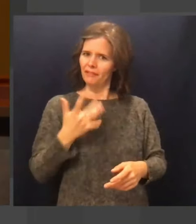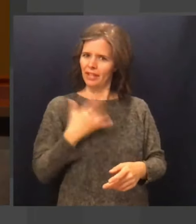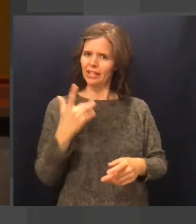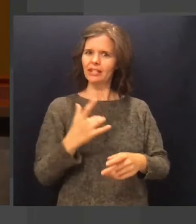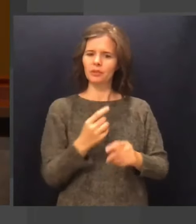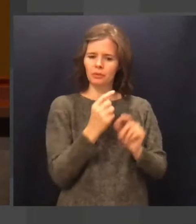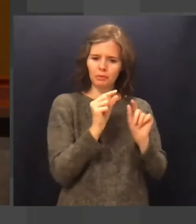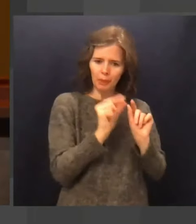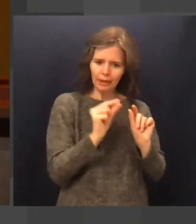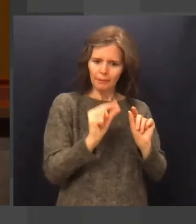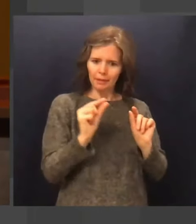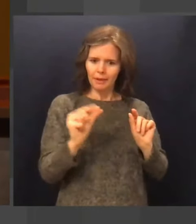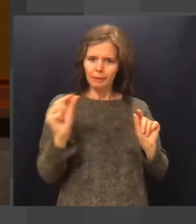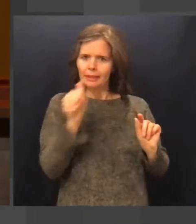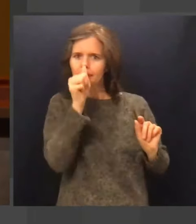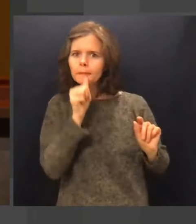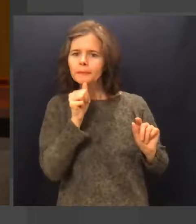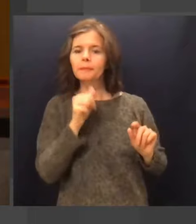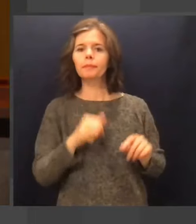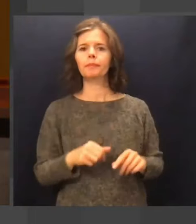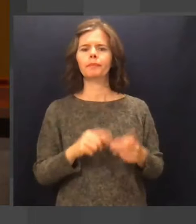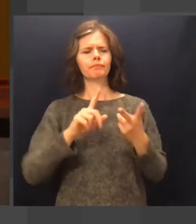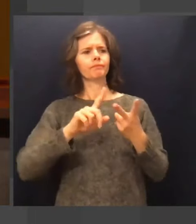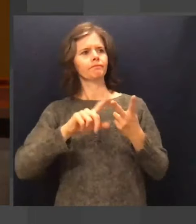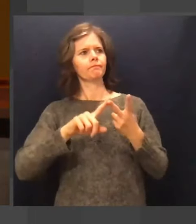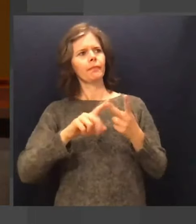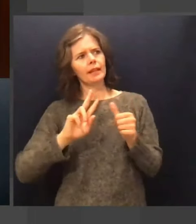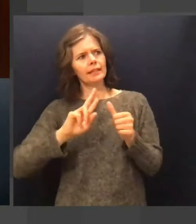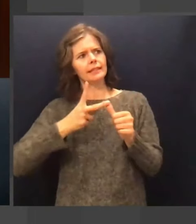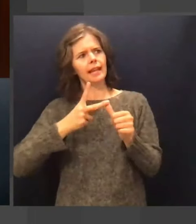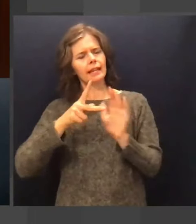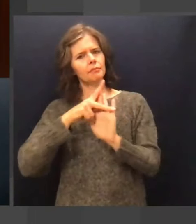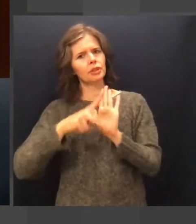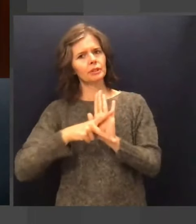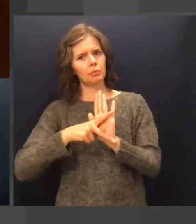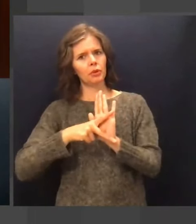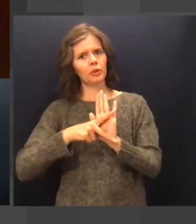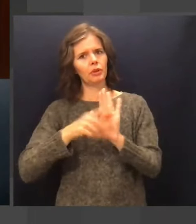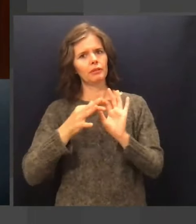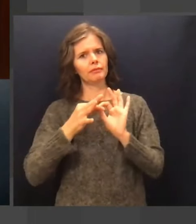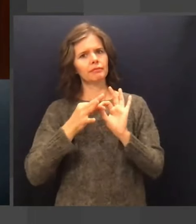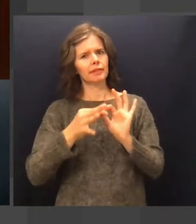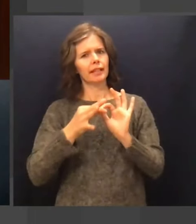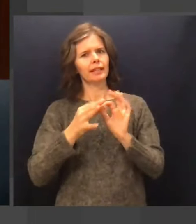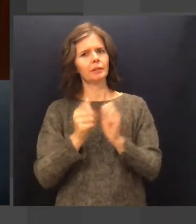THAT FEELING. AND YOU HAVE ANOTHER PRINCIPLE BUT IT APPLIES